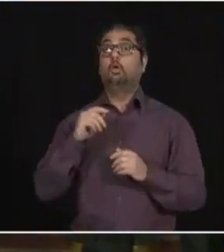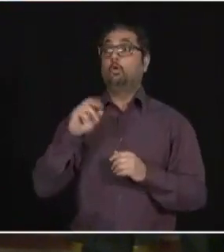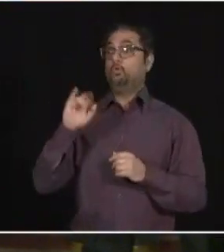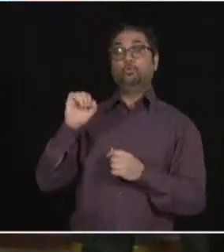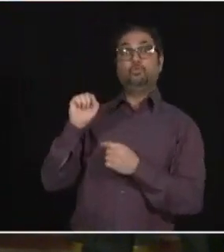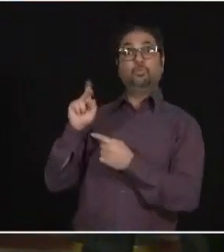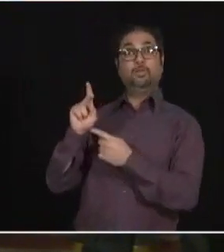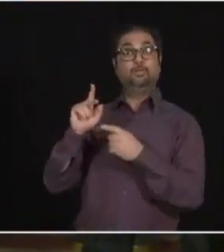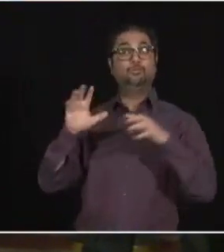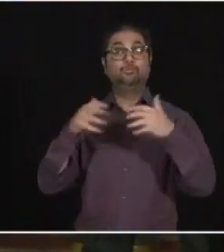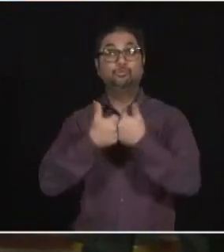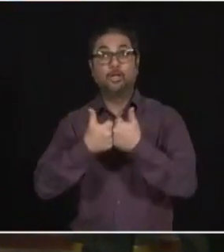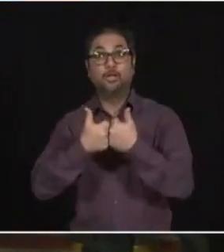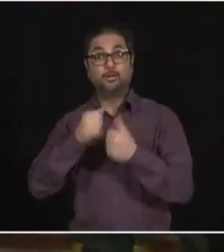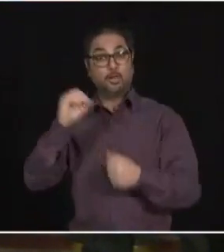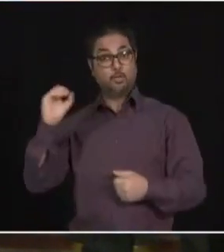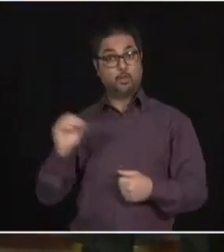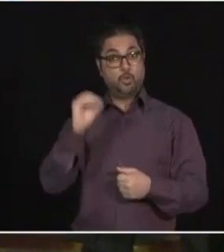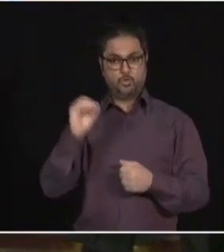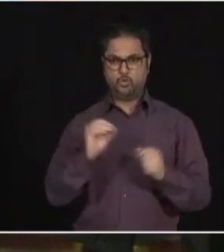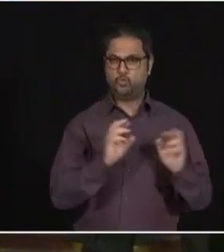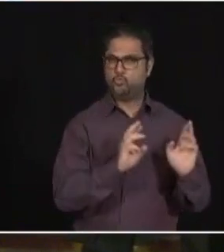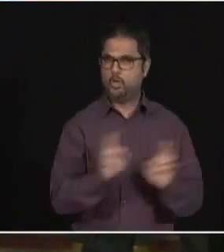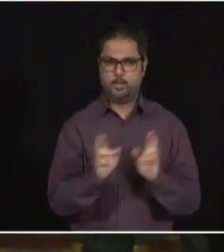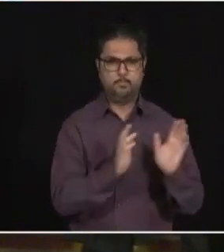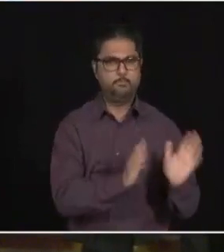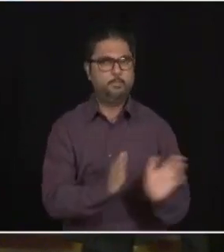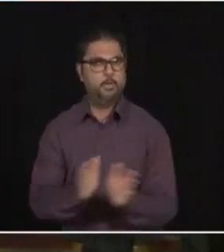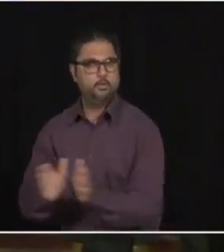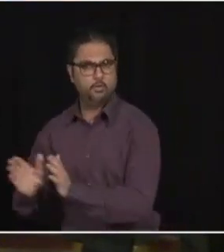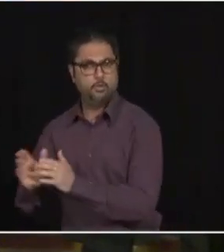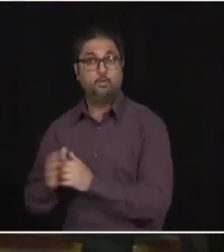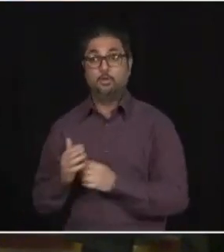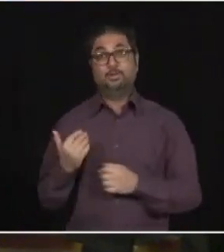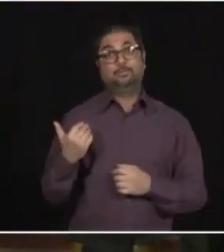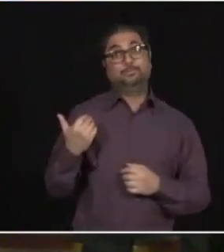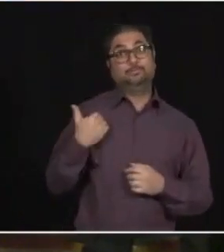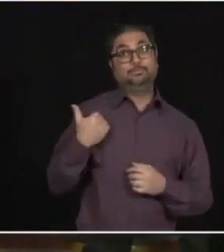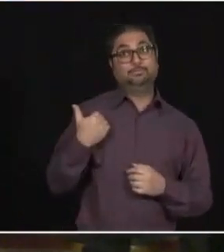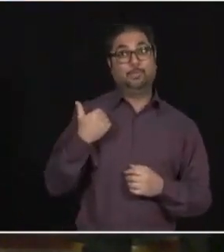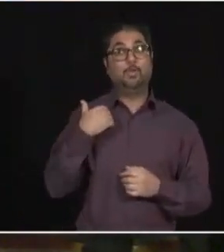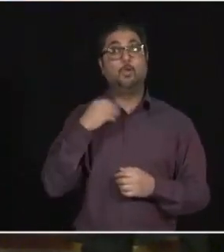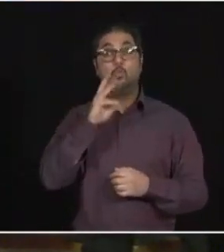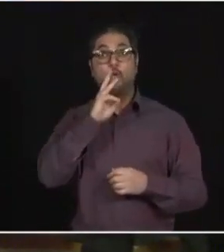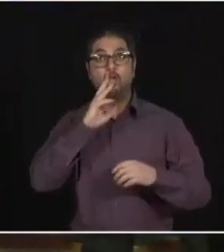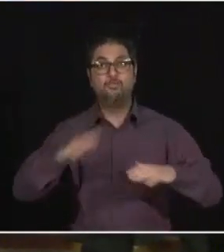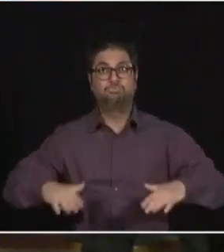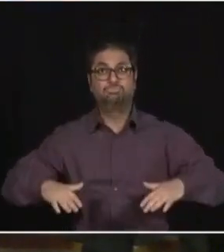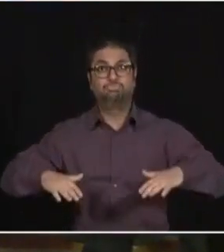We've been ready since the start of flooding season. As the weather gets warmer,